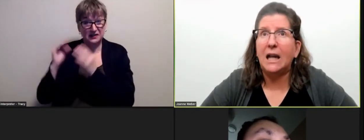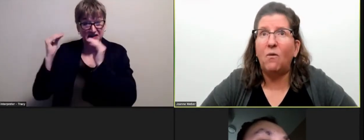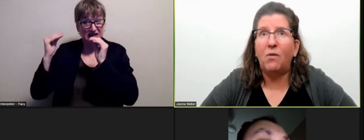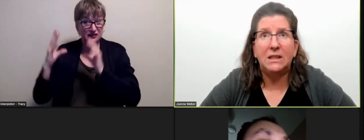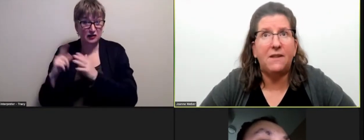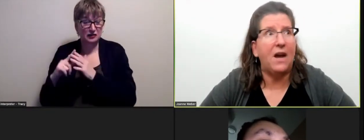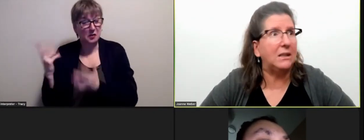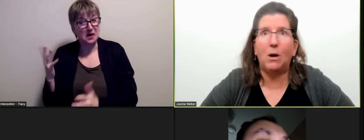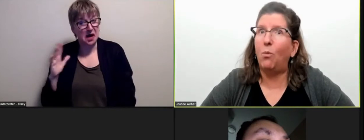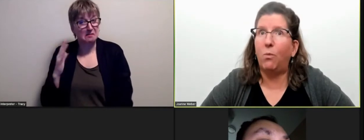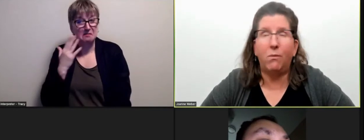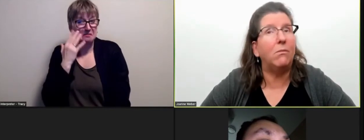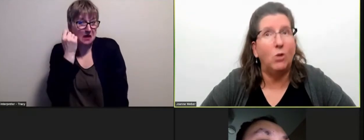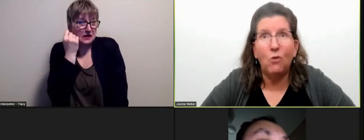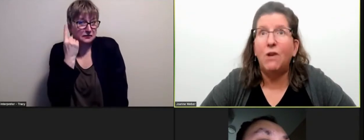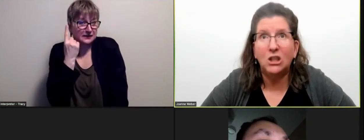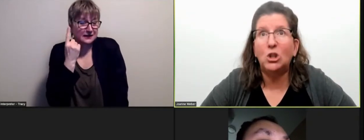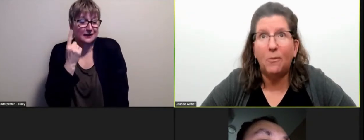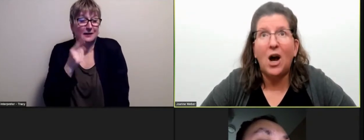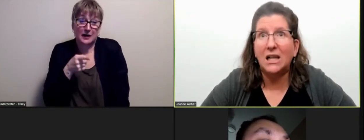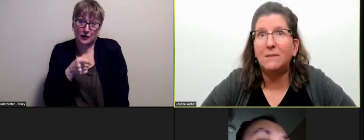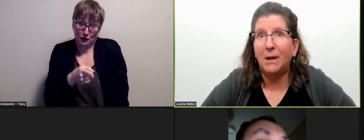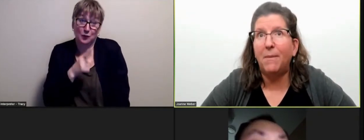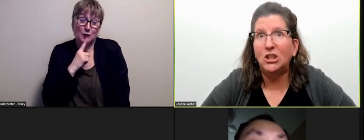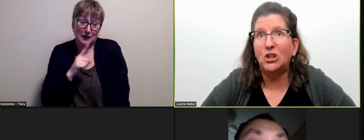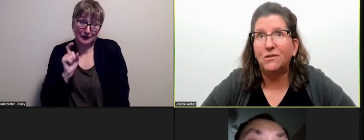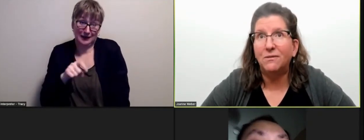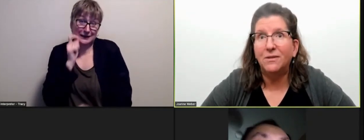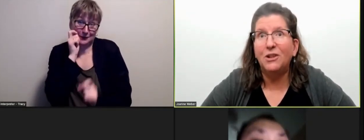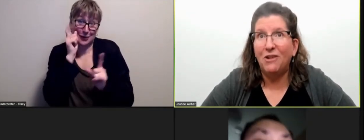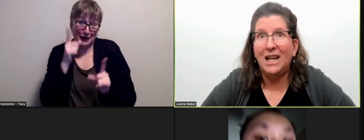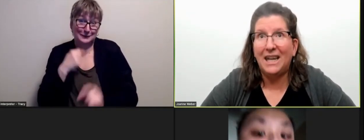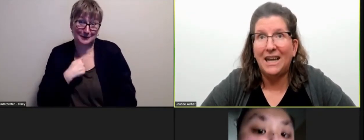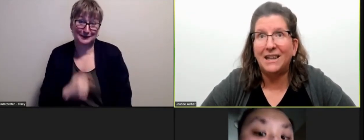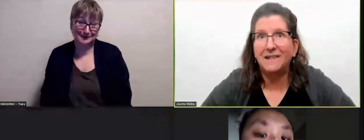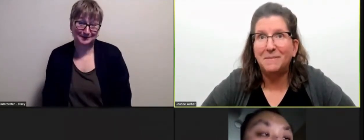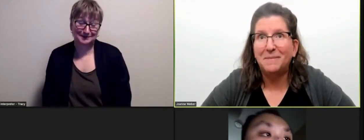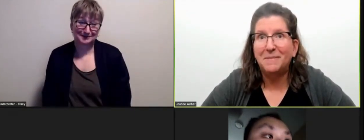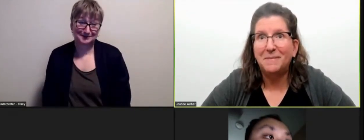of these things . . . but you really surprised me, Major, you really did!